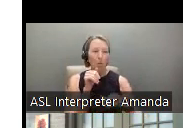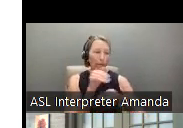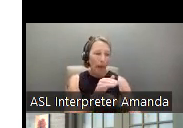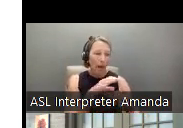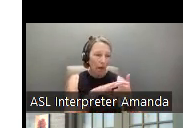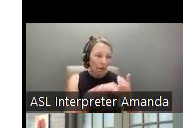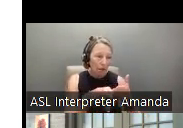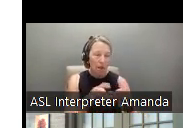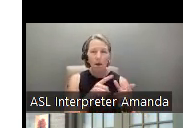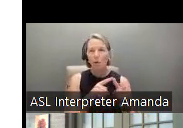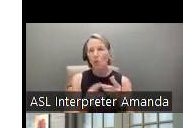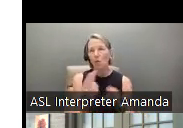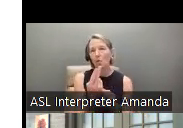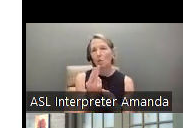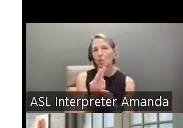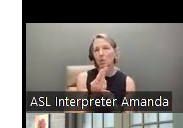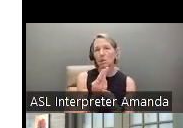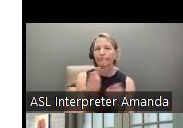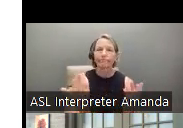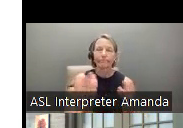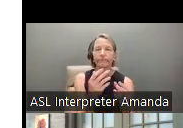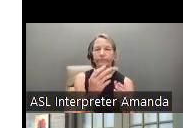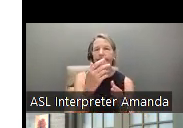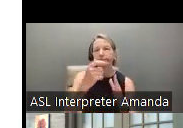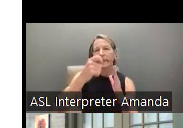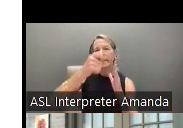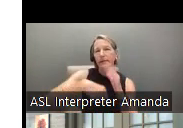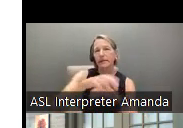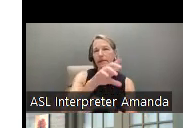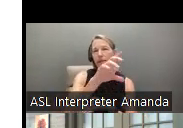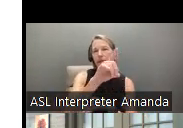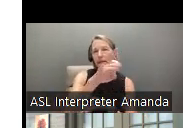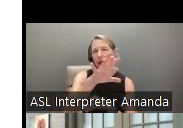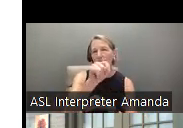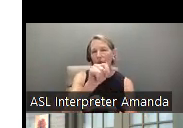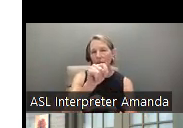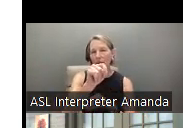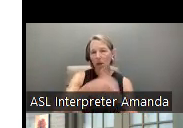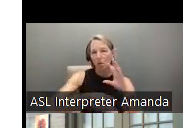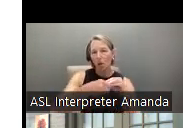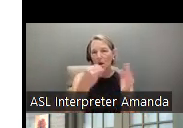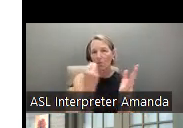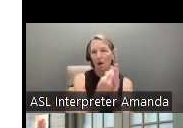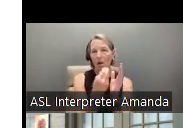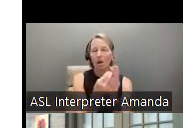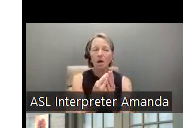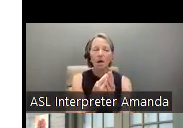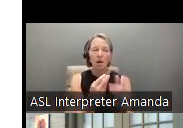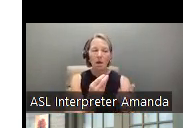are you using say a debit card that you may place money on for them and has it been communicated to